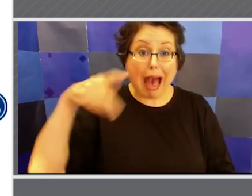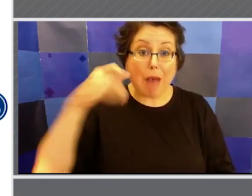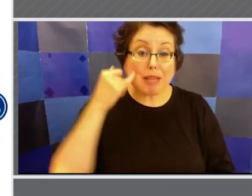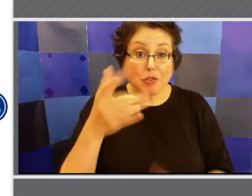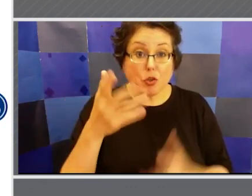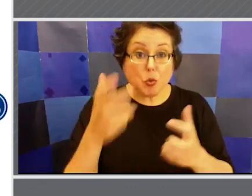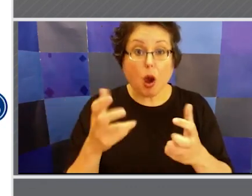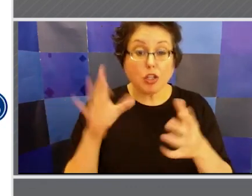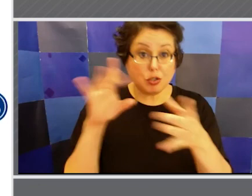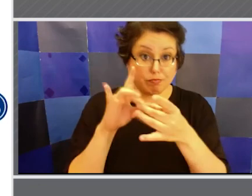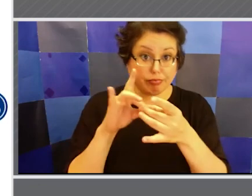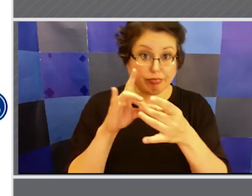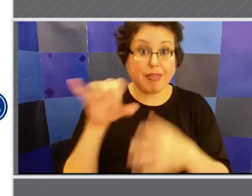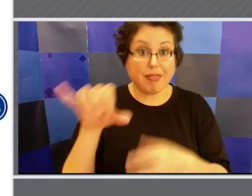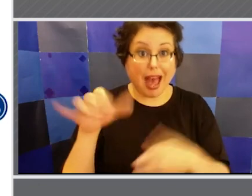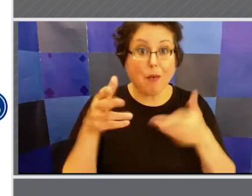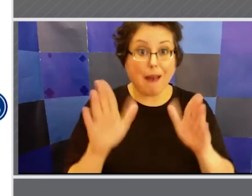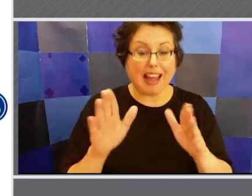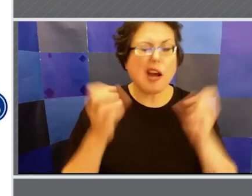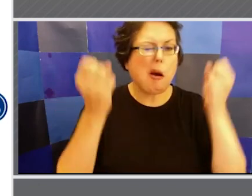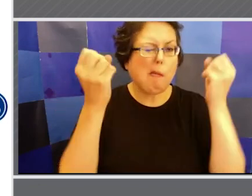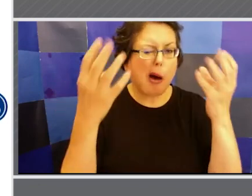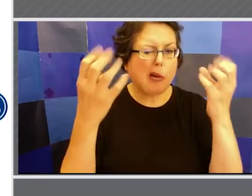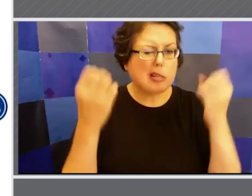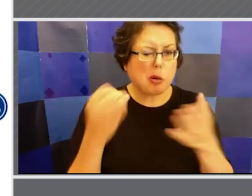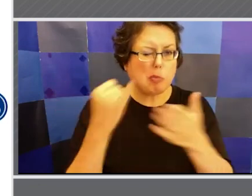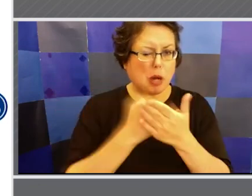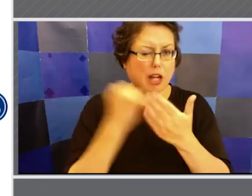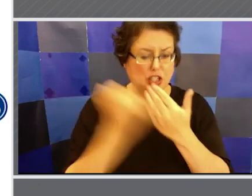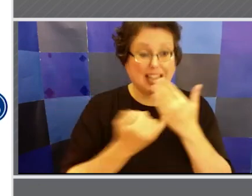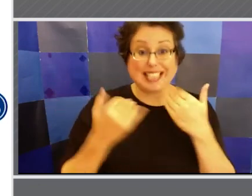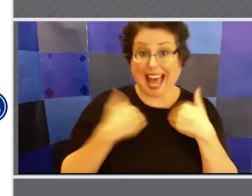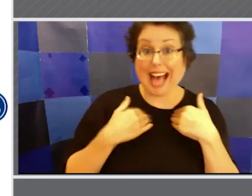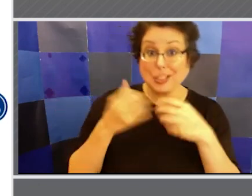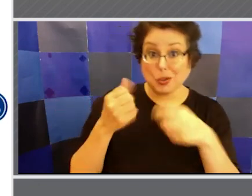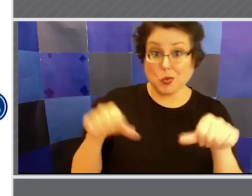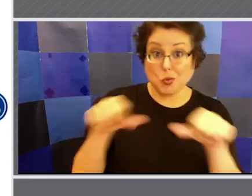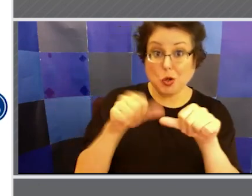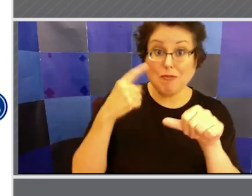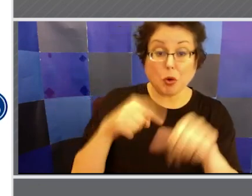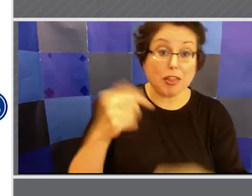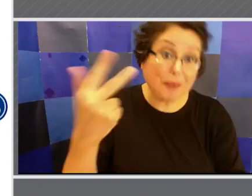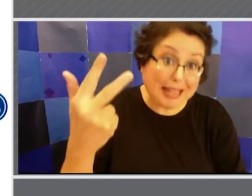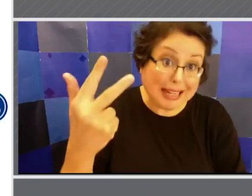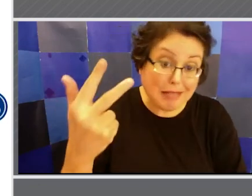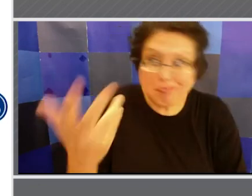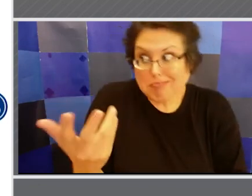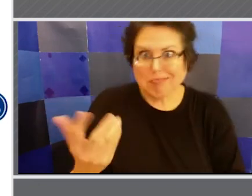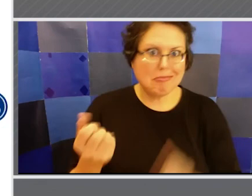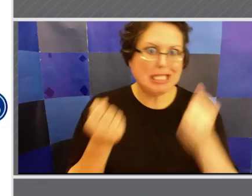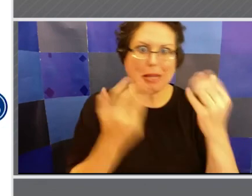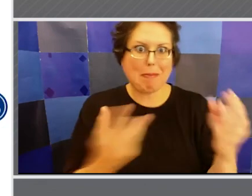you can do multiple projects this way there's space for three on this one but you can come back and some another one if you've got more ideas in the second section